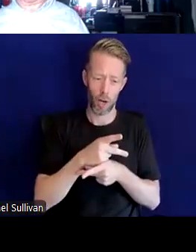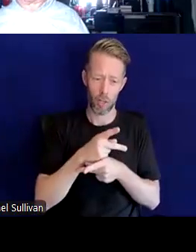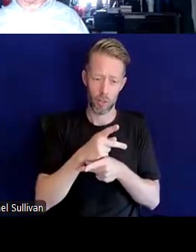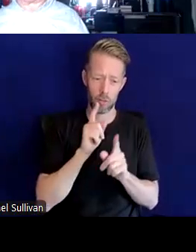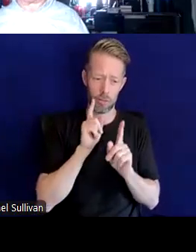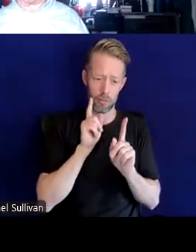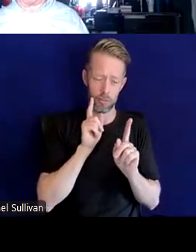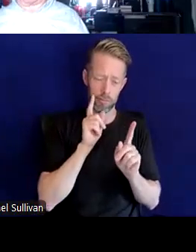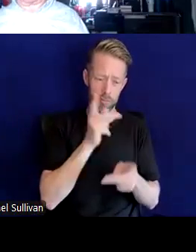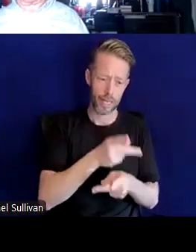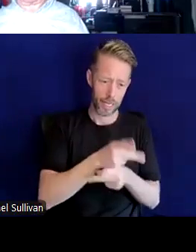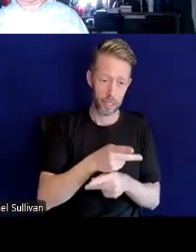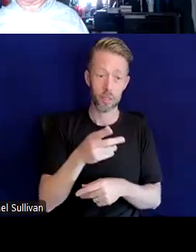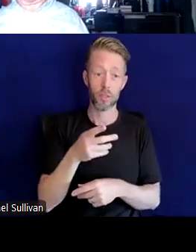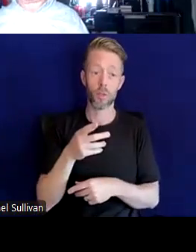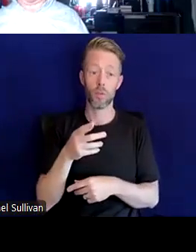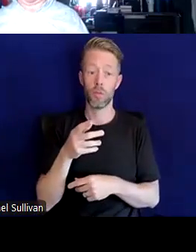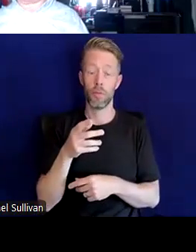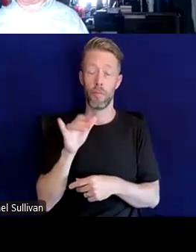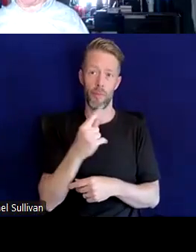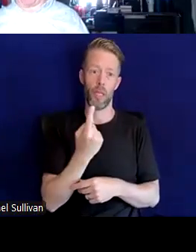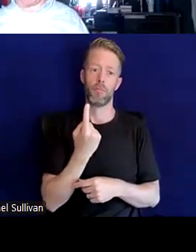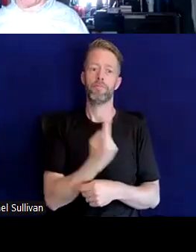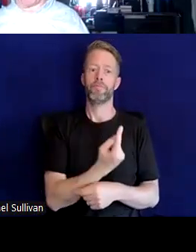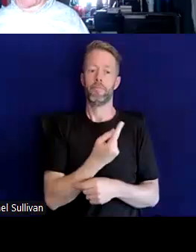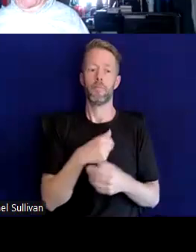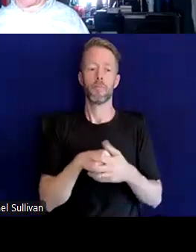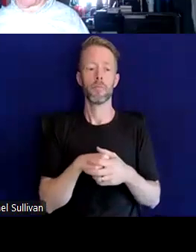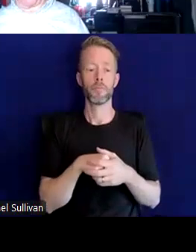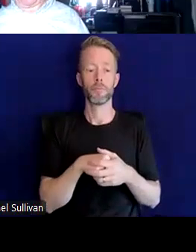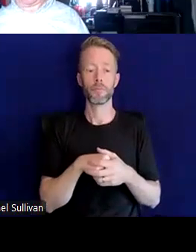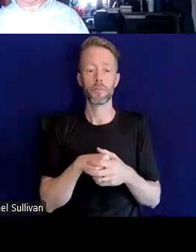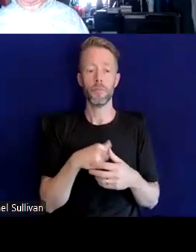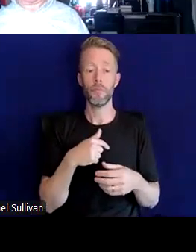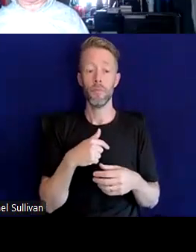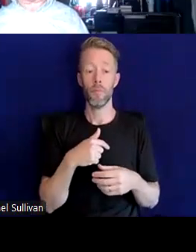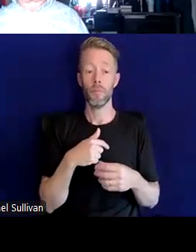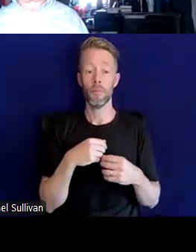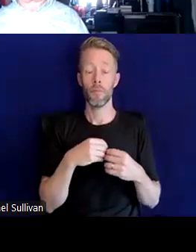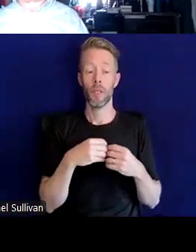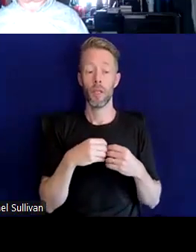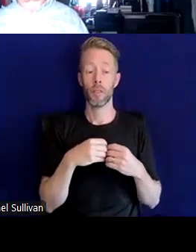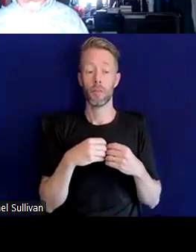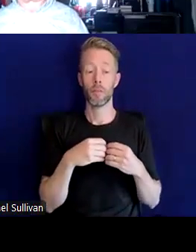I think is also one. I would personally like to see